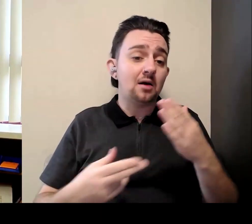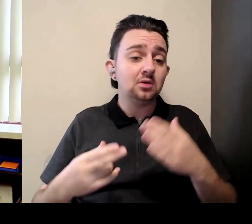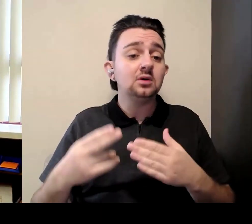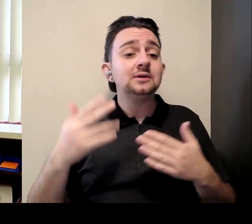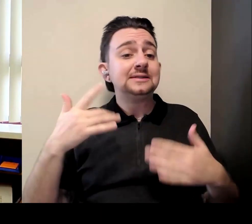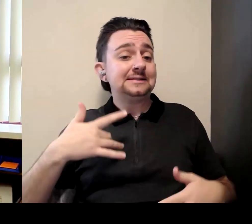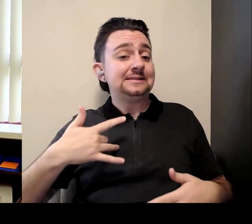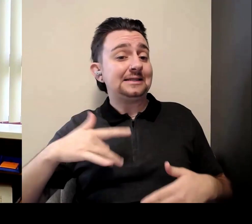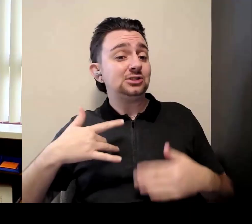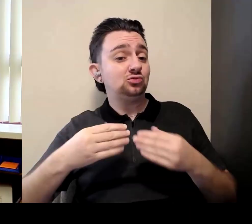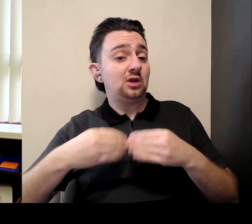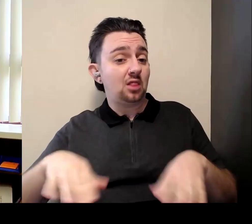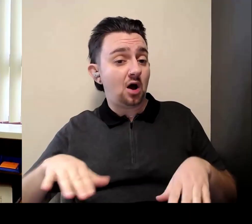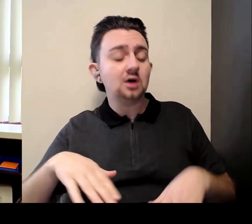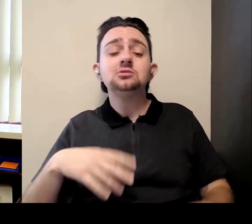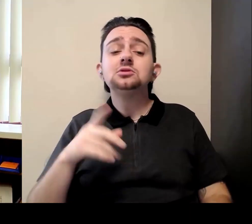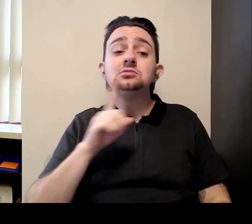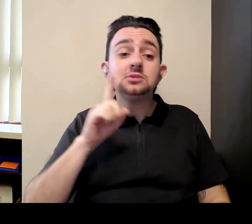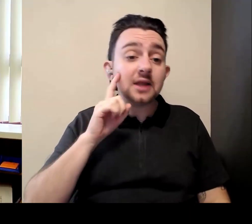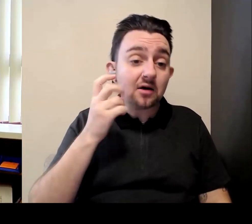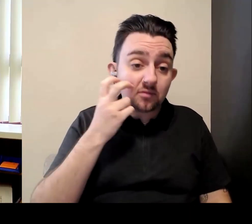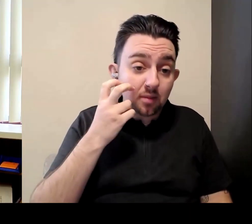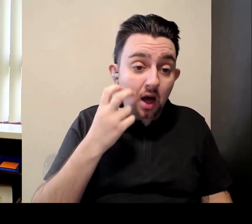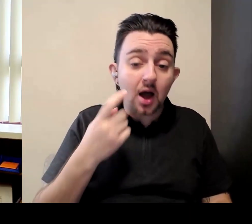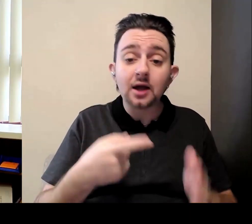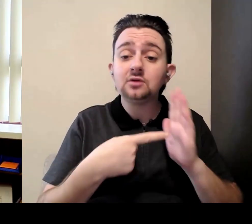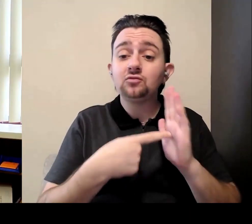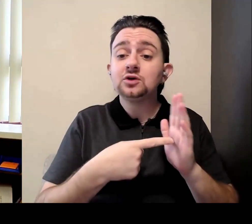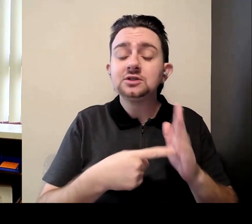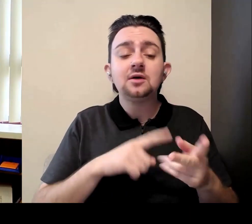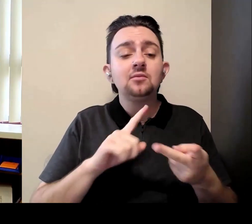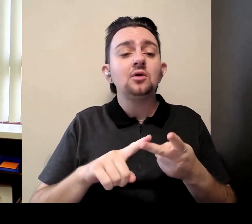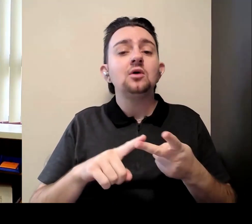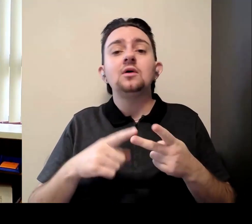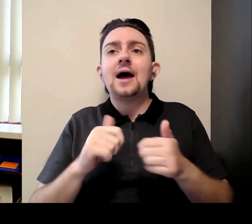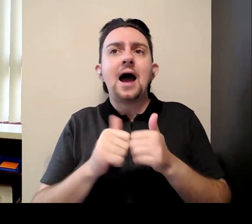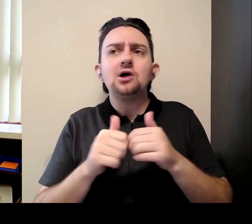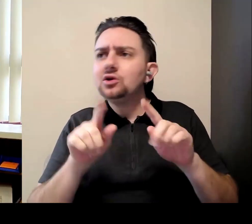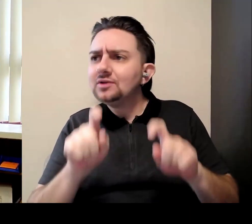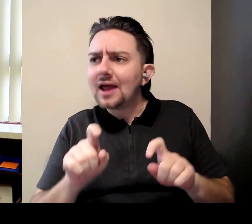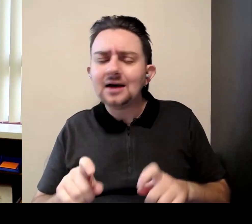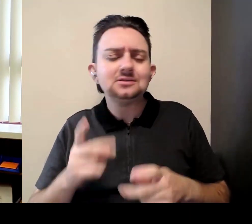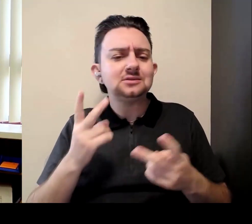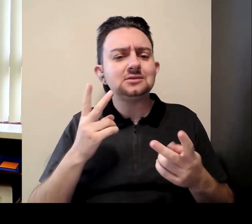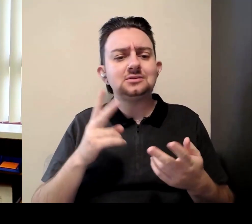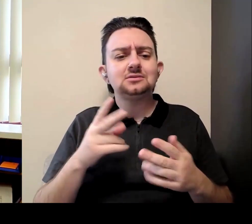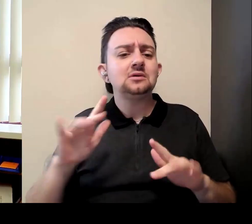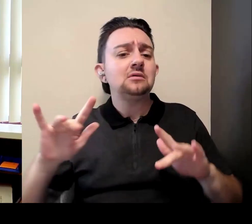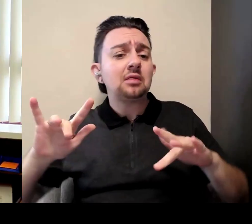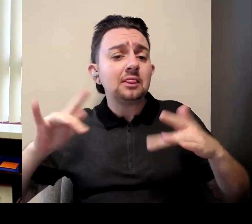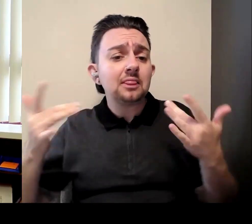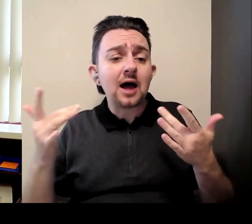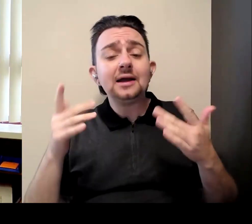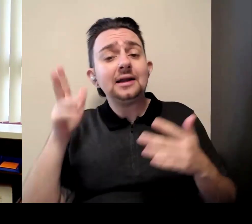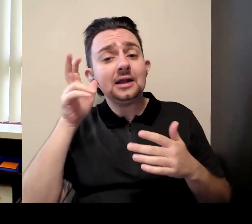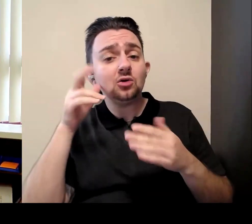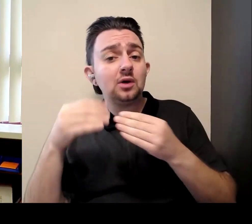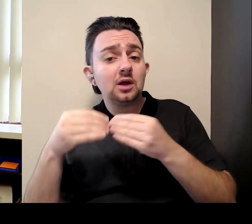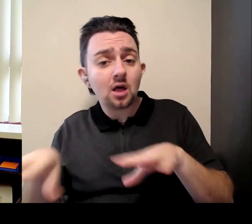How would you test a student with low vision and mild hearing loss versus a student who is blind, no light perception, and has more extensive hearing loss?